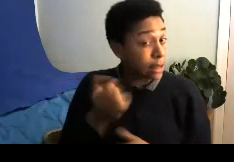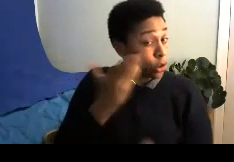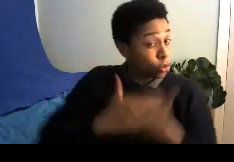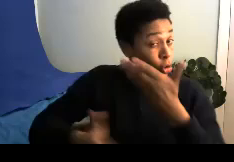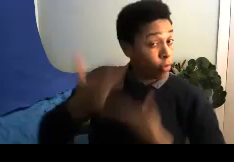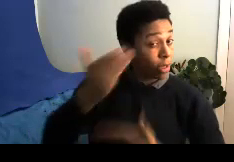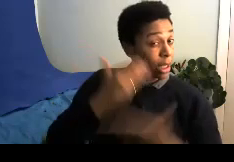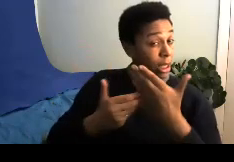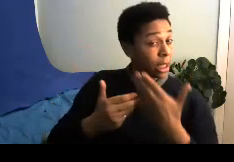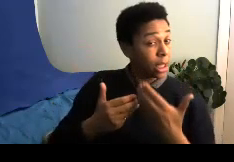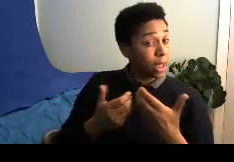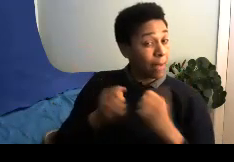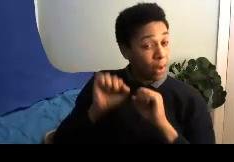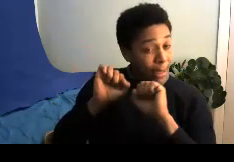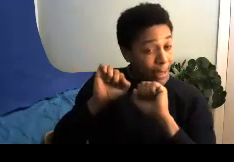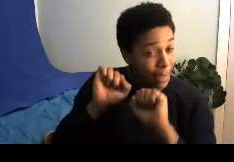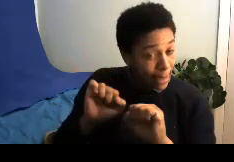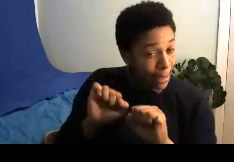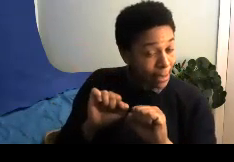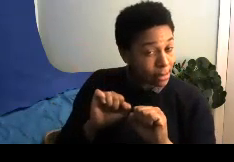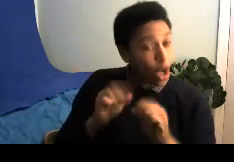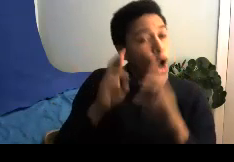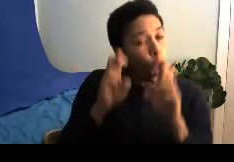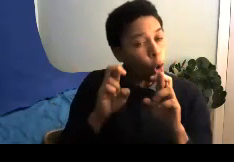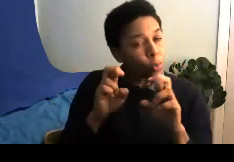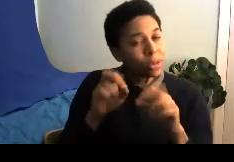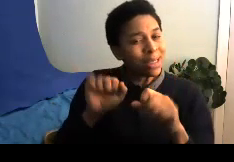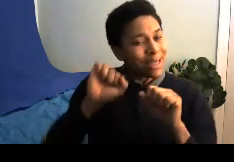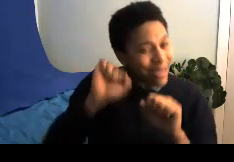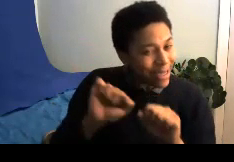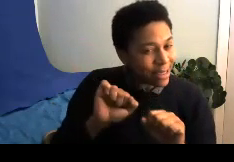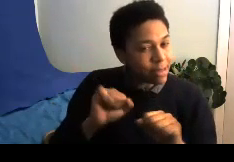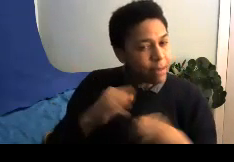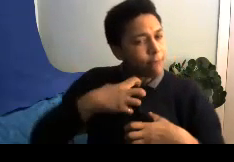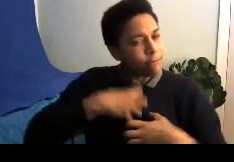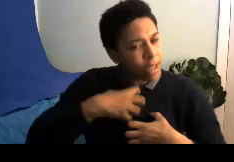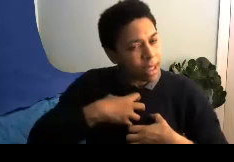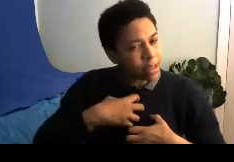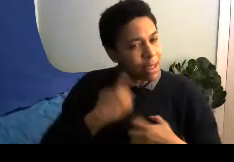hopes and fears for his children's futures, and I